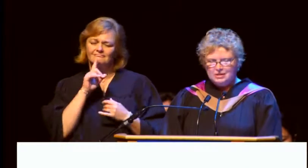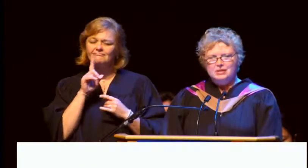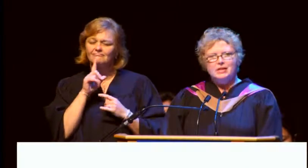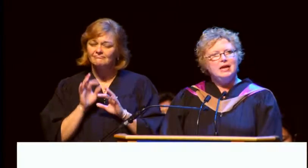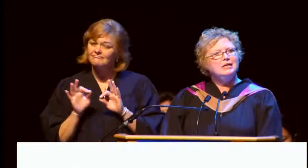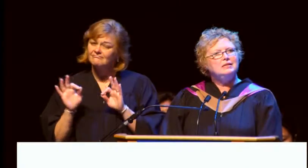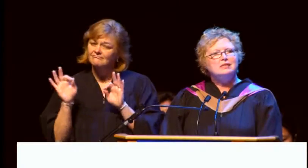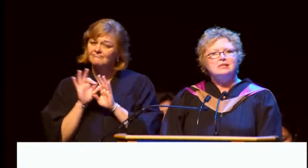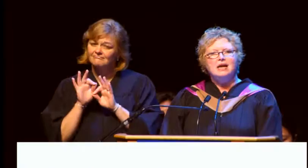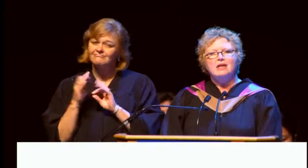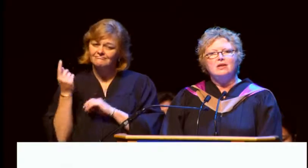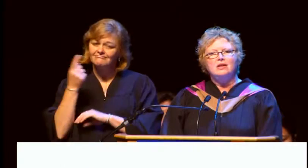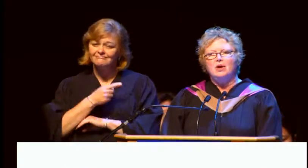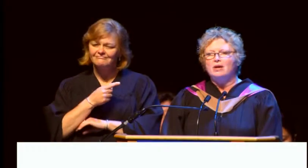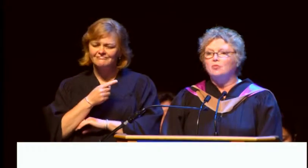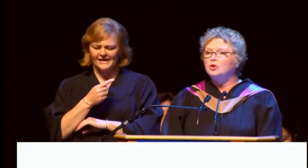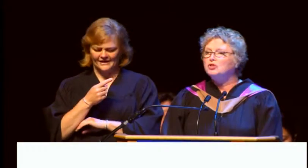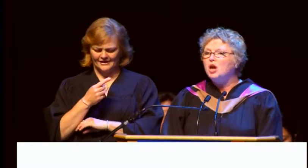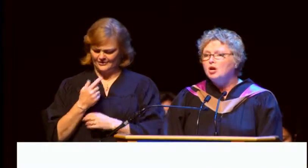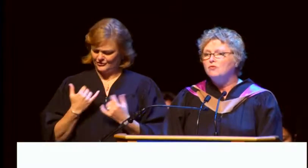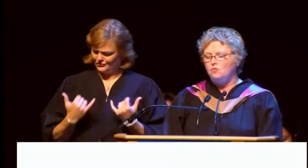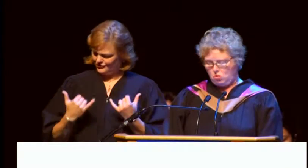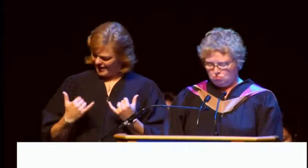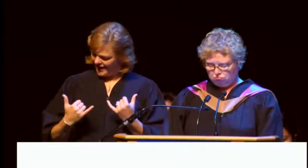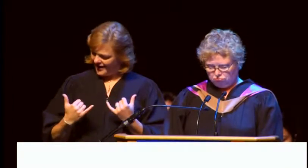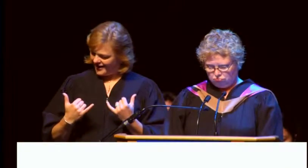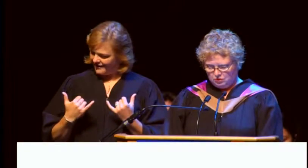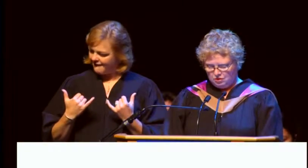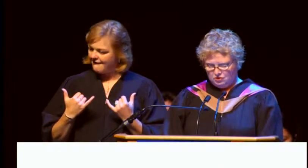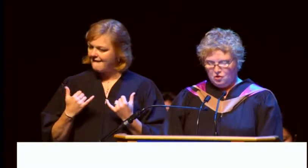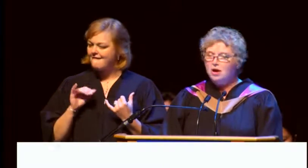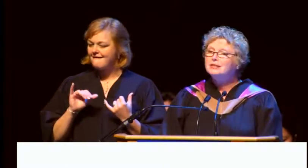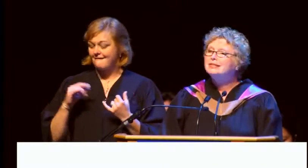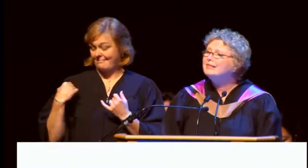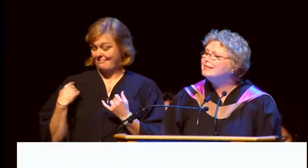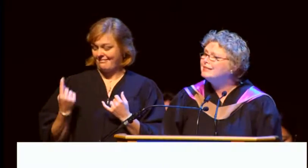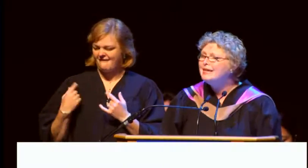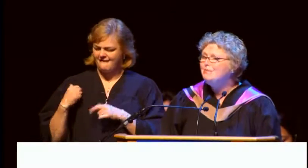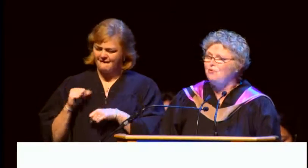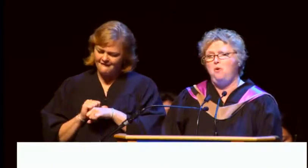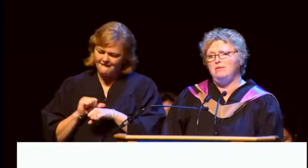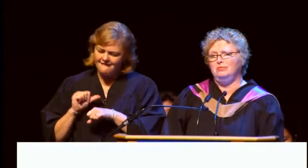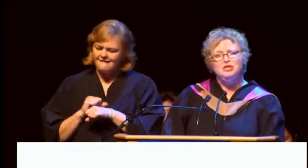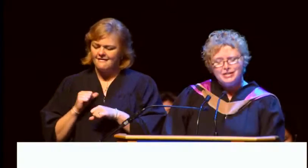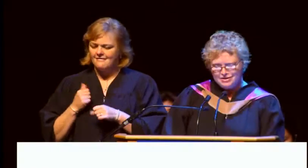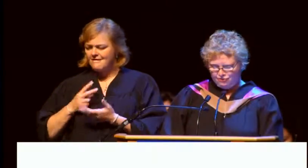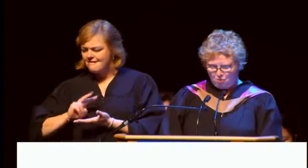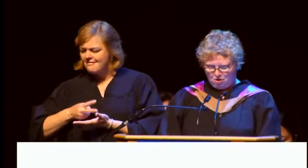TODAY IS THE DAY THAT YOU HAVE WORKED HARD FOR, LOST SLEEP FOR, STUDIED FOR.